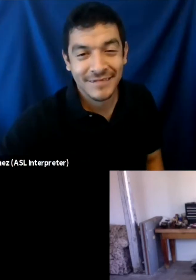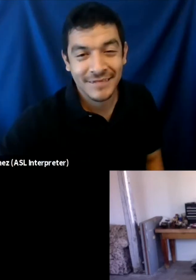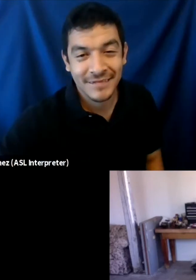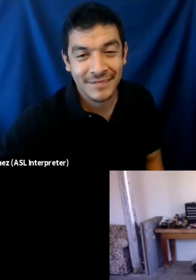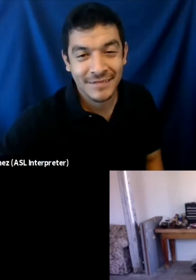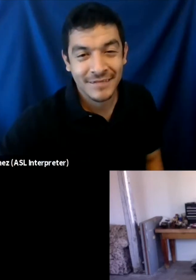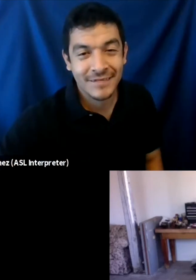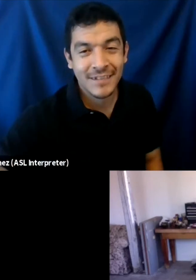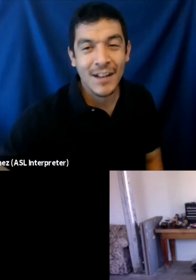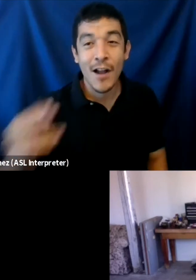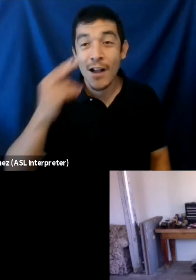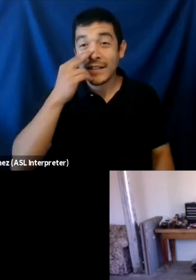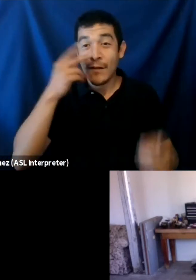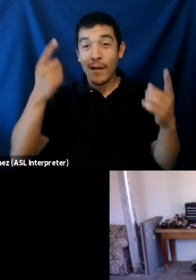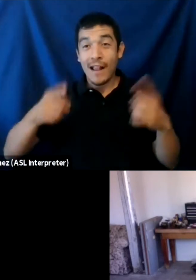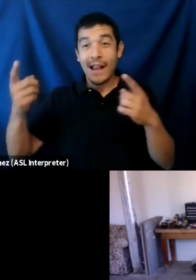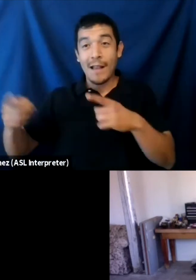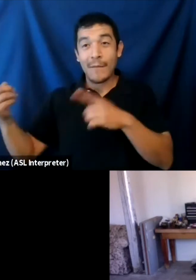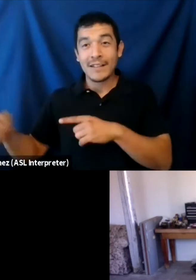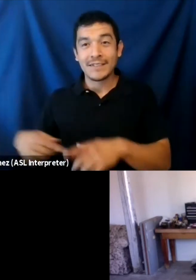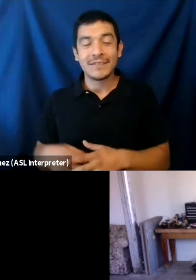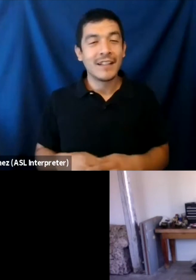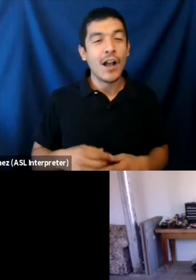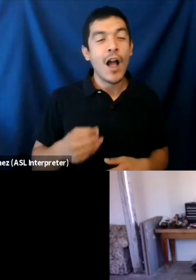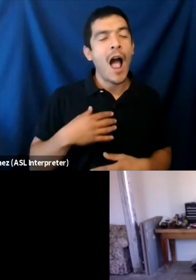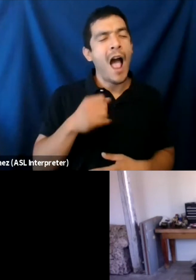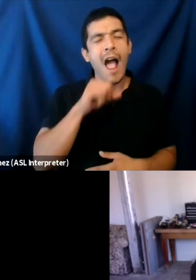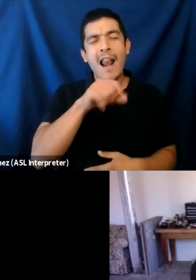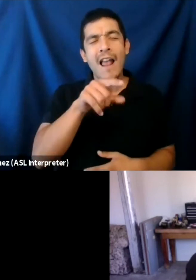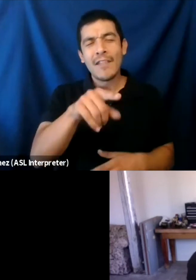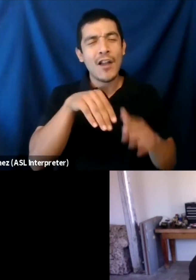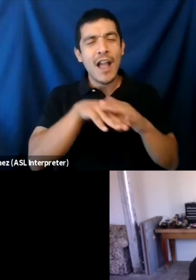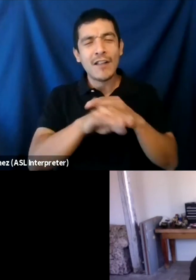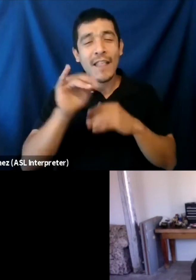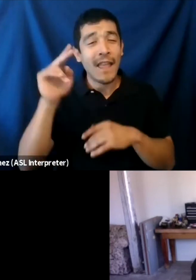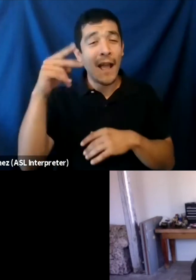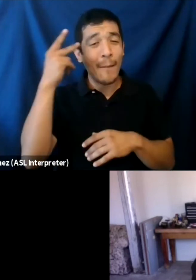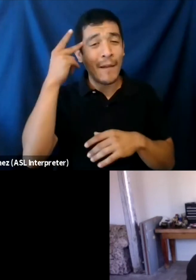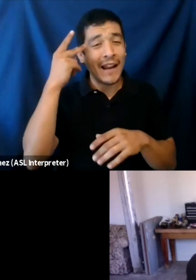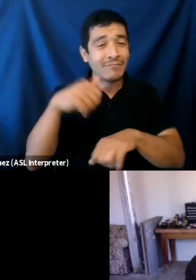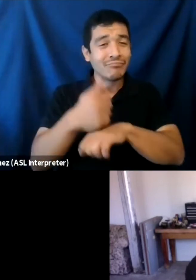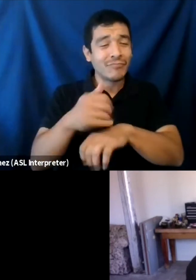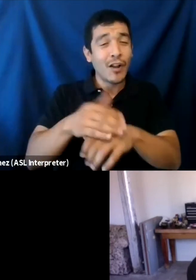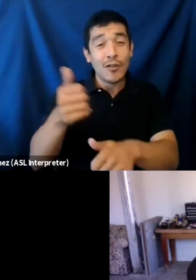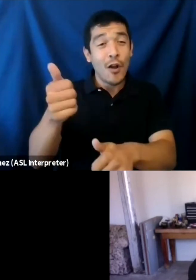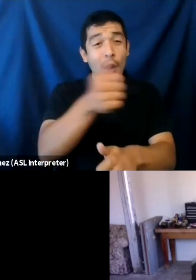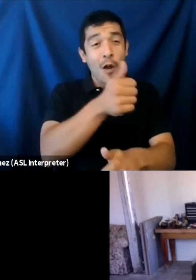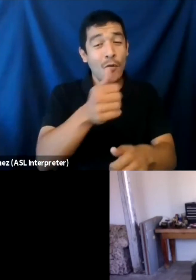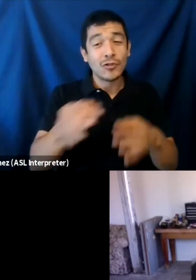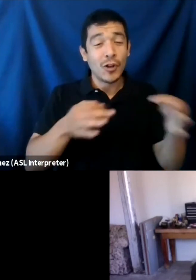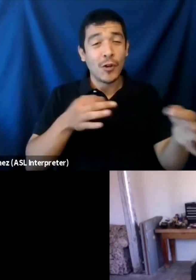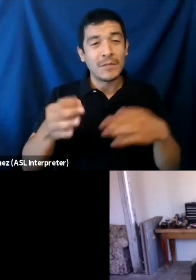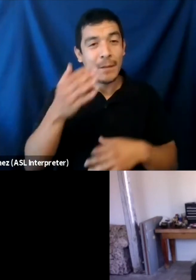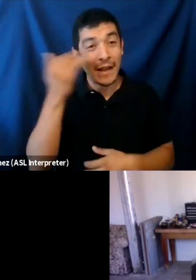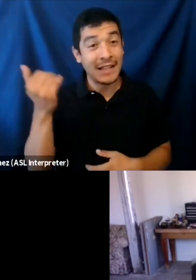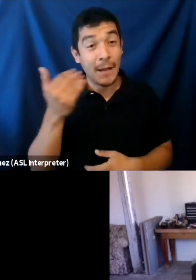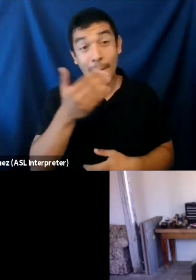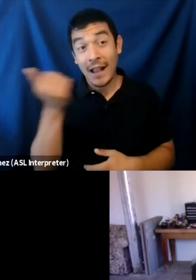Talk to me in a year. - But, I mean, I love the-- I love that you're entering the political fray on your own terms, I mean, because I'm sure some people watching this,